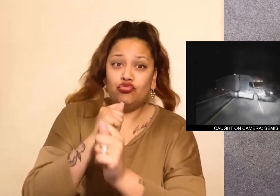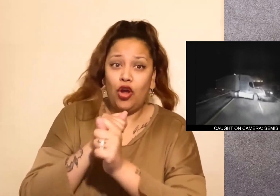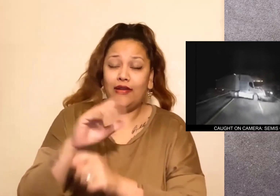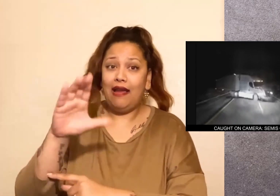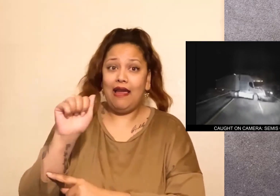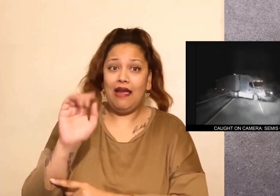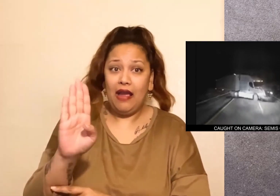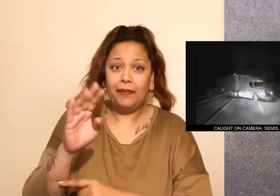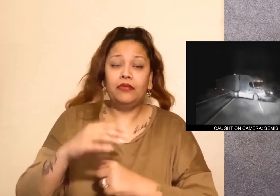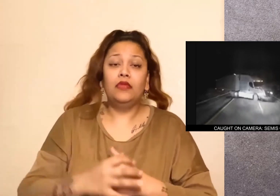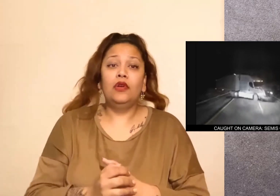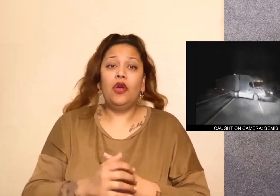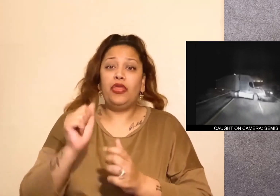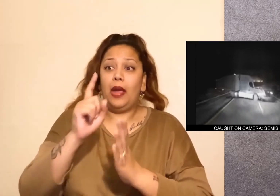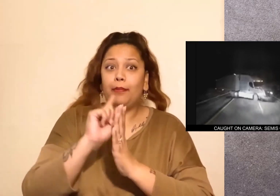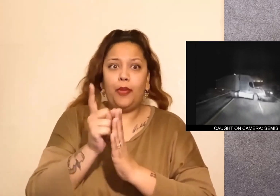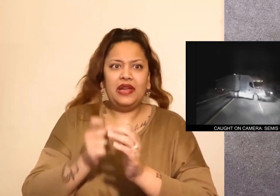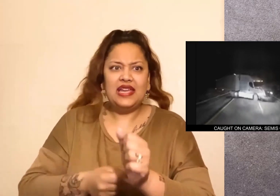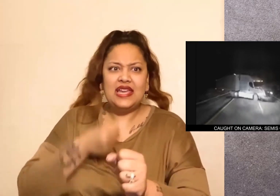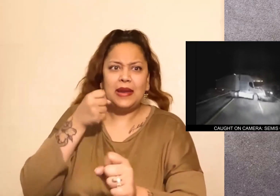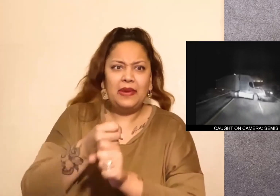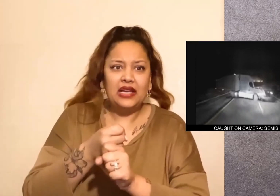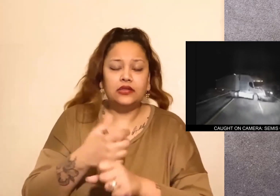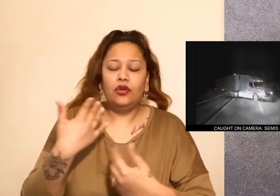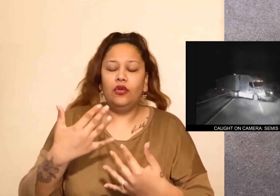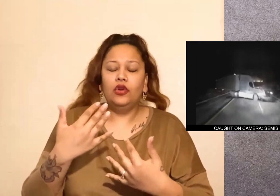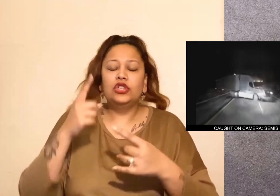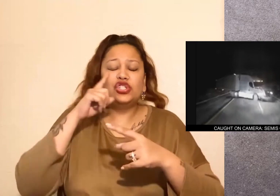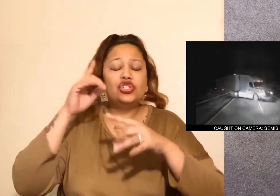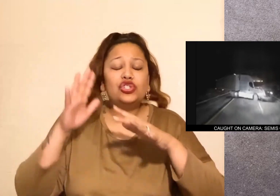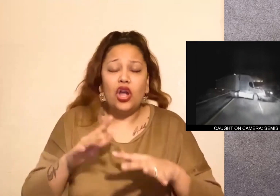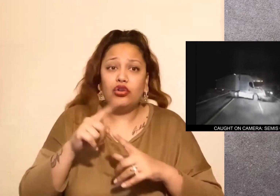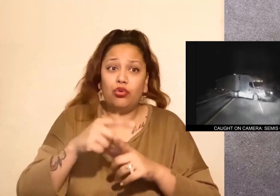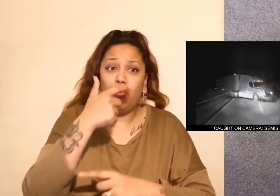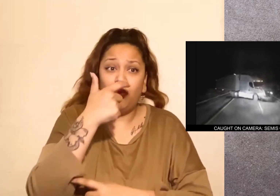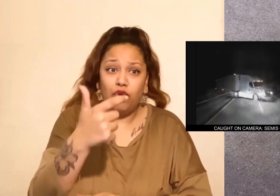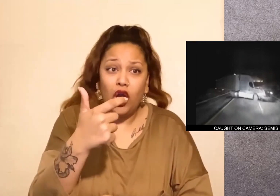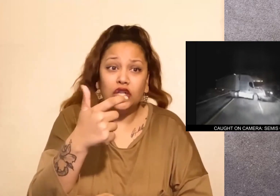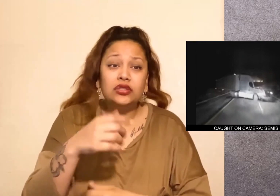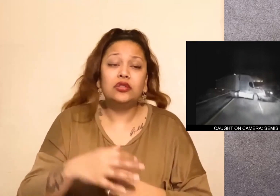truck's cab and the moment of impact it is shocking to watch take a look